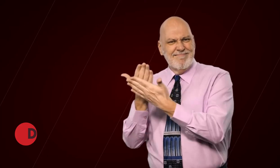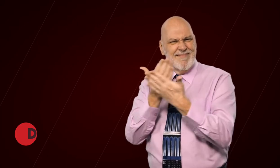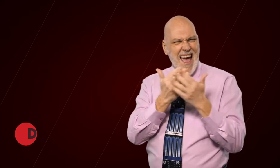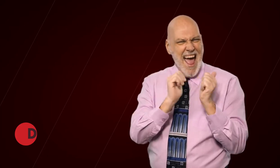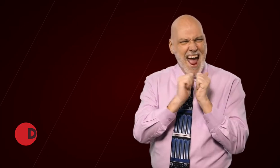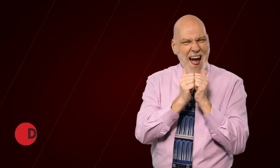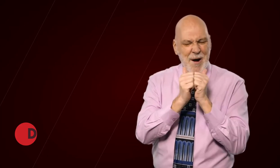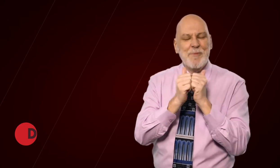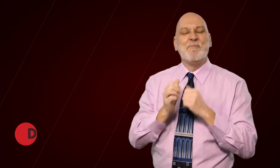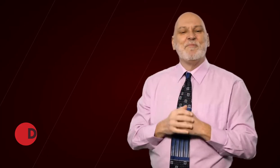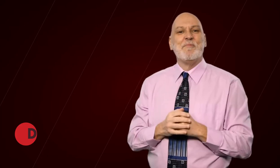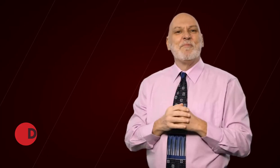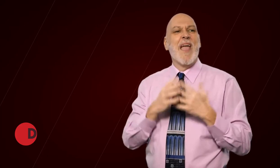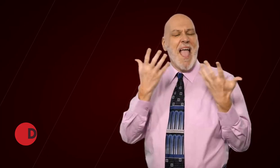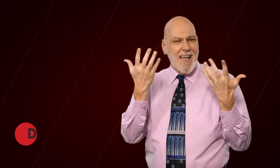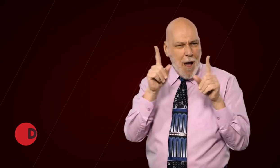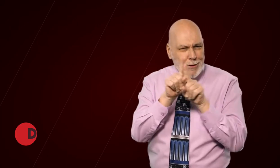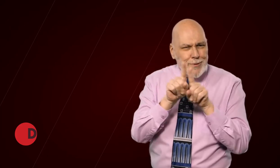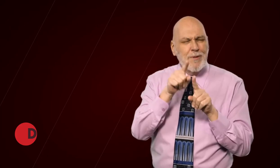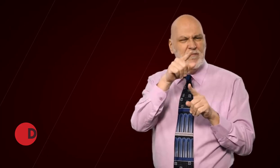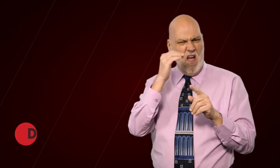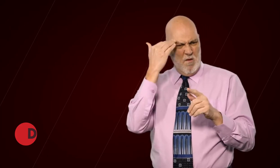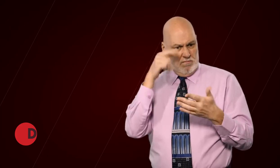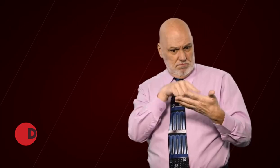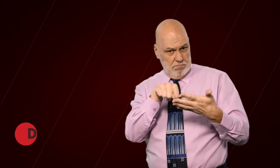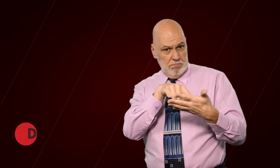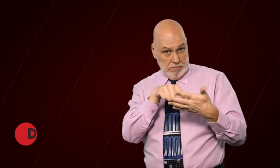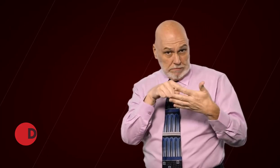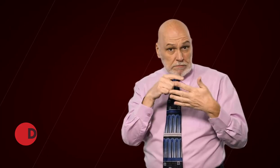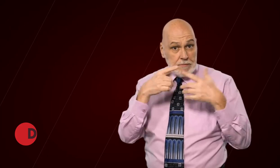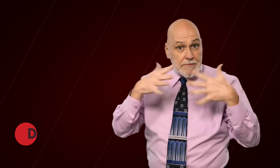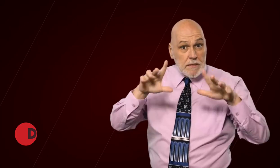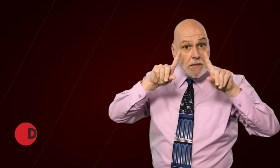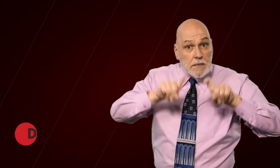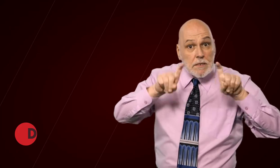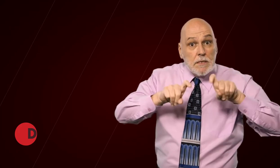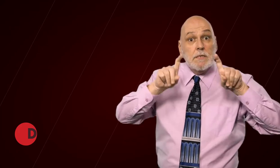how do you know if it is functional?